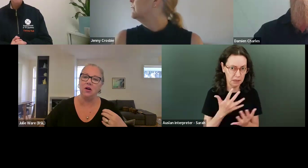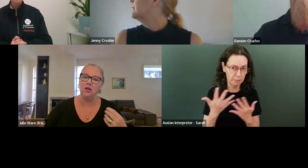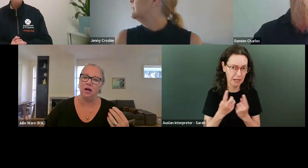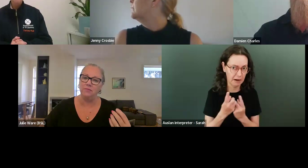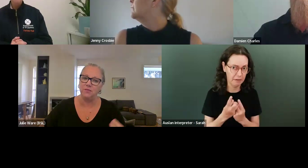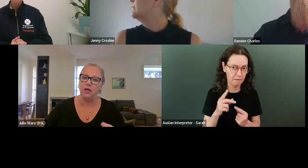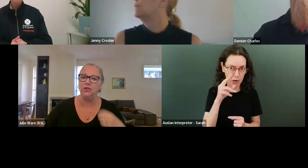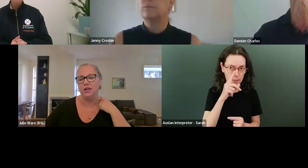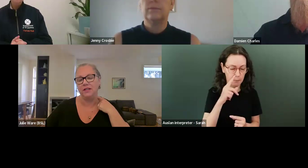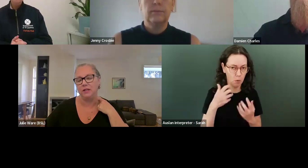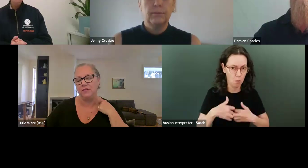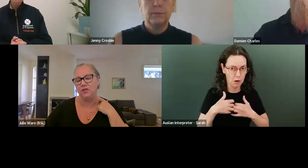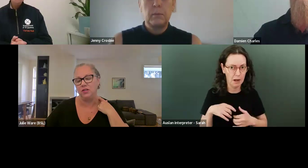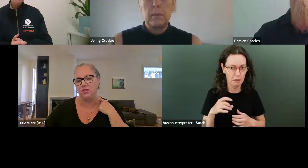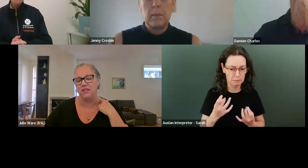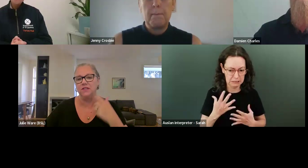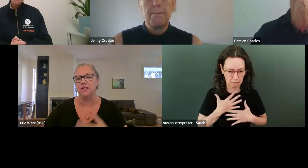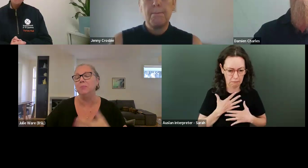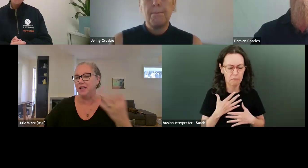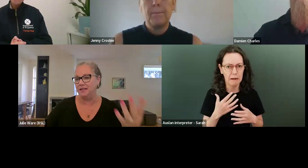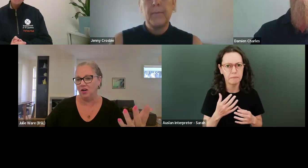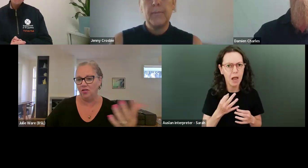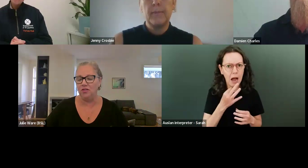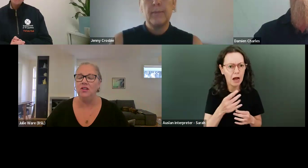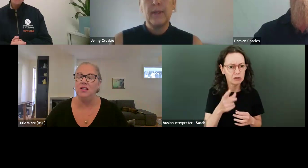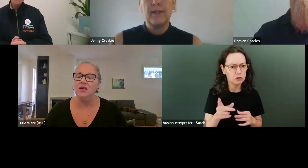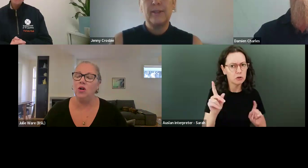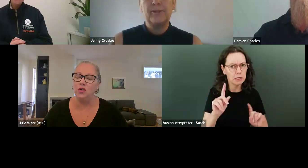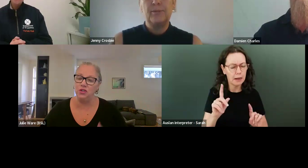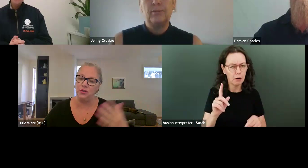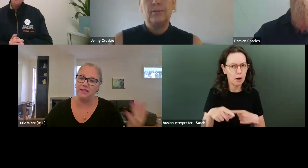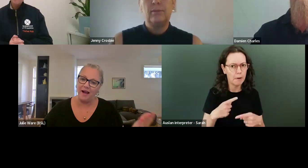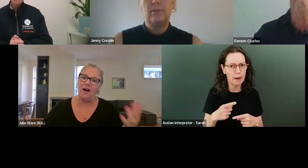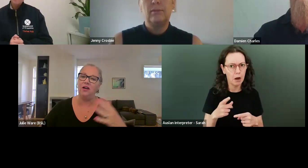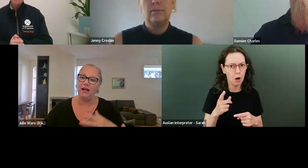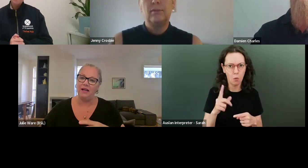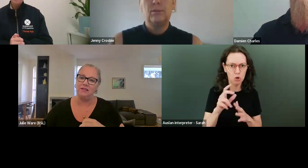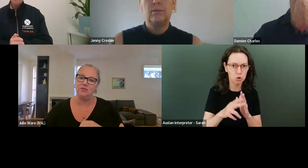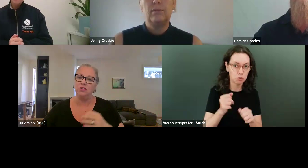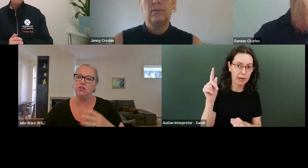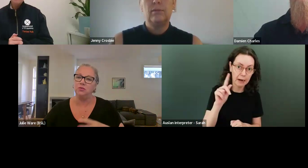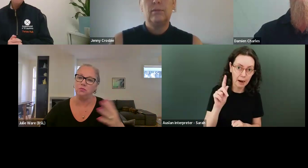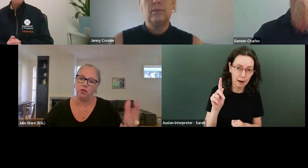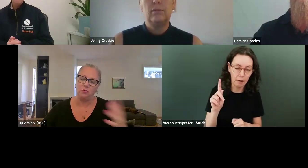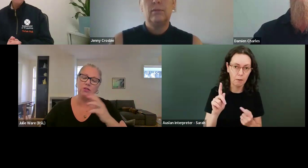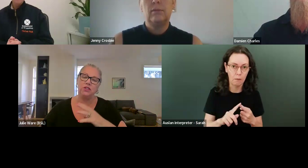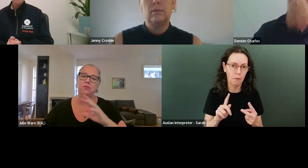and so I'm just wondering if you could just give us an update on what you're